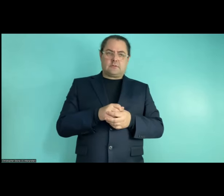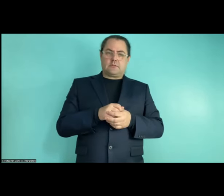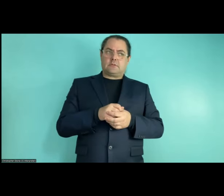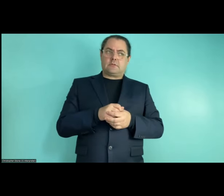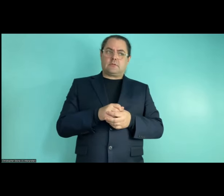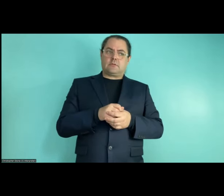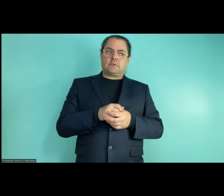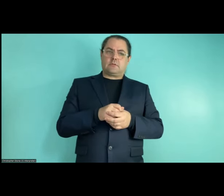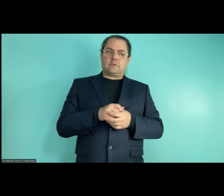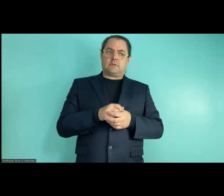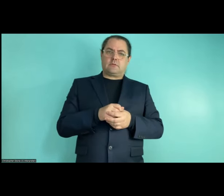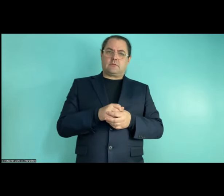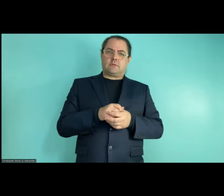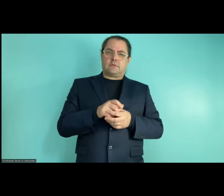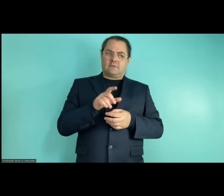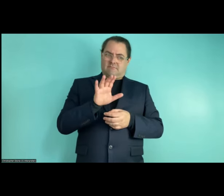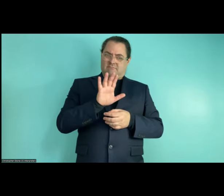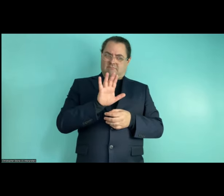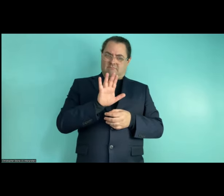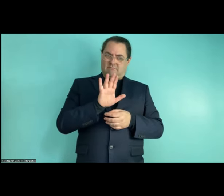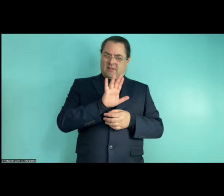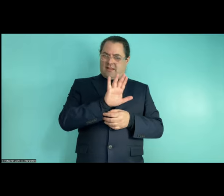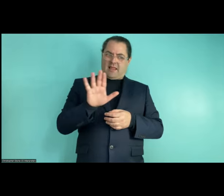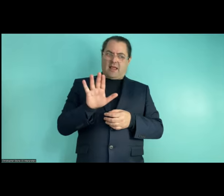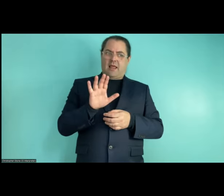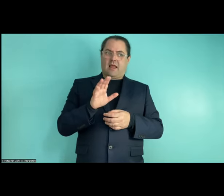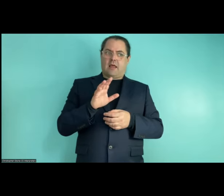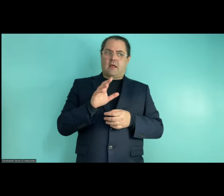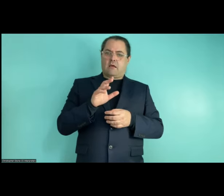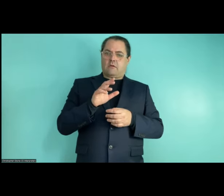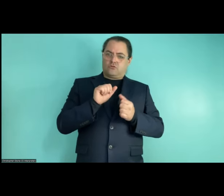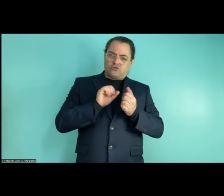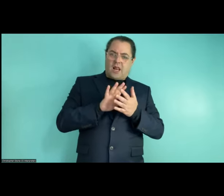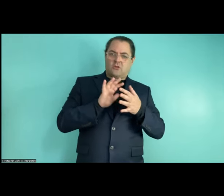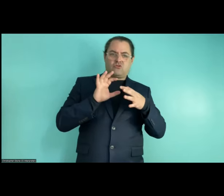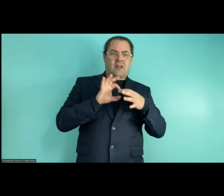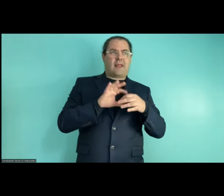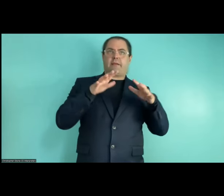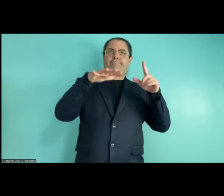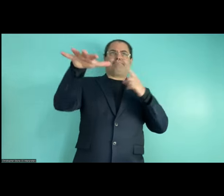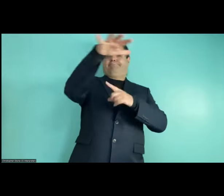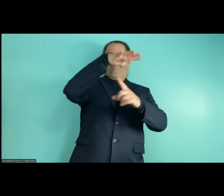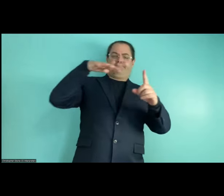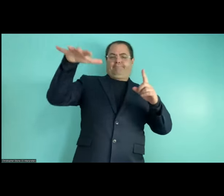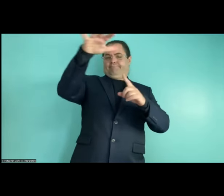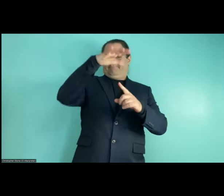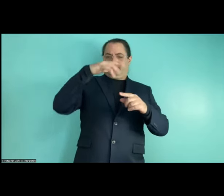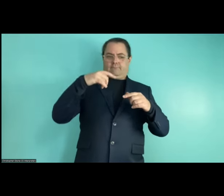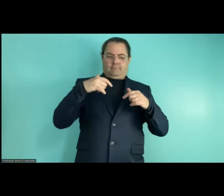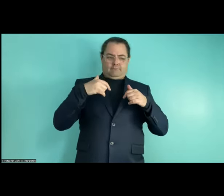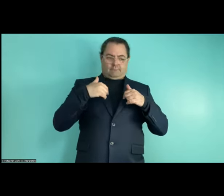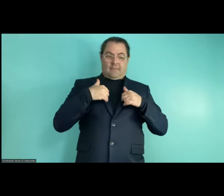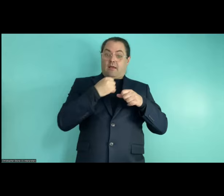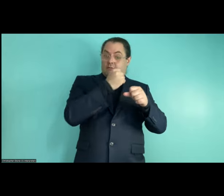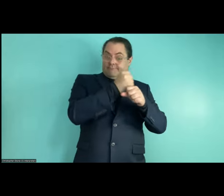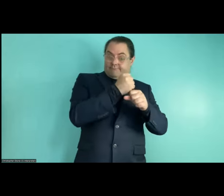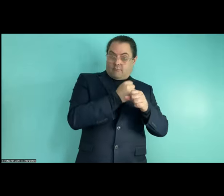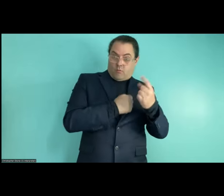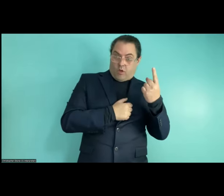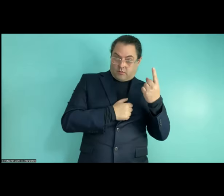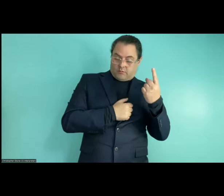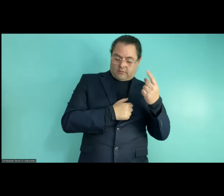16:50:52 issues in terms of challenges so it's not just employment is one of them, but